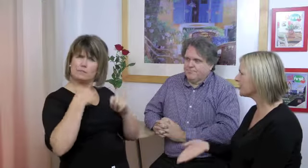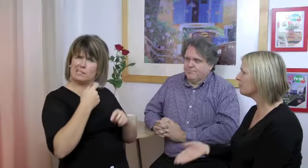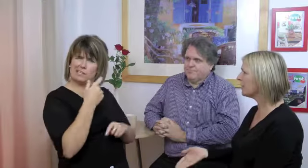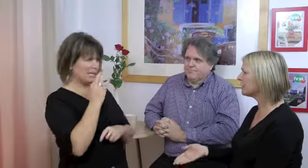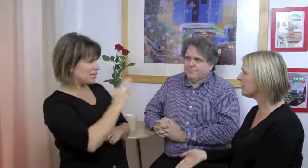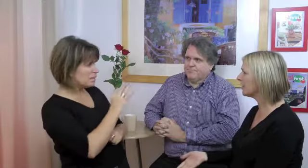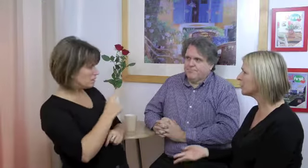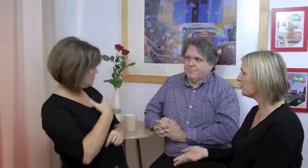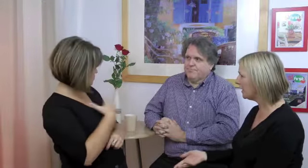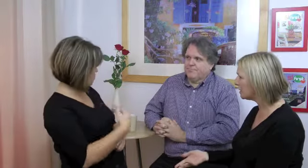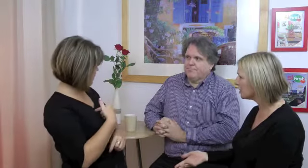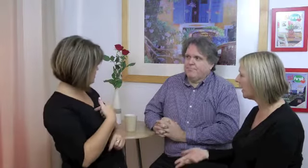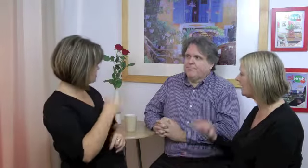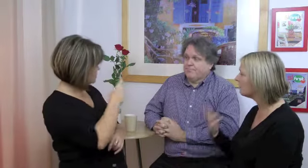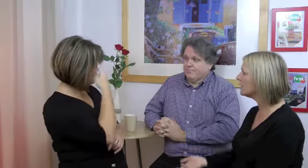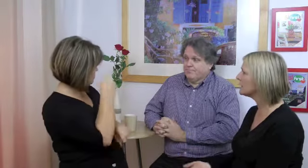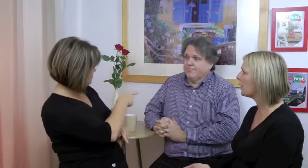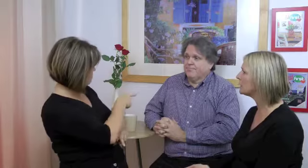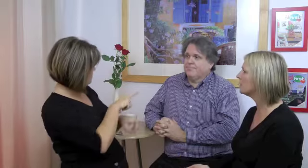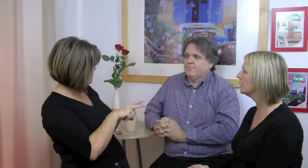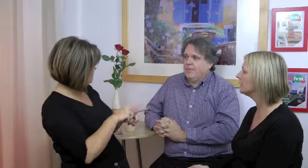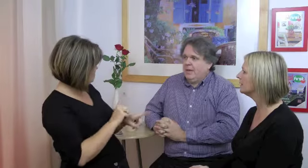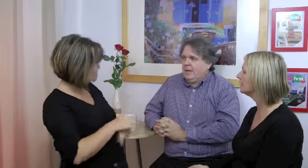Matt actually wears hearing aids on the pitch and that really surprised me.